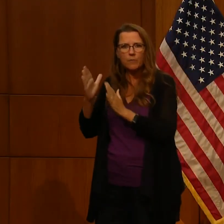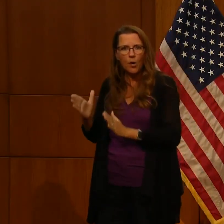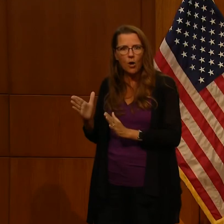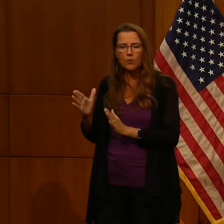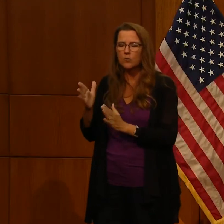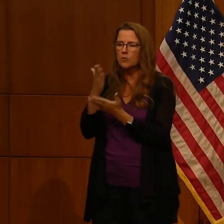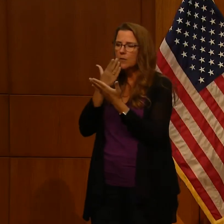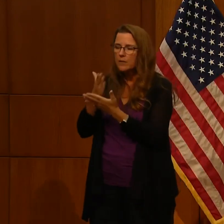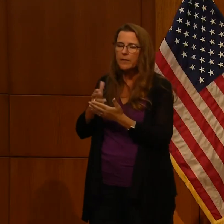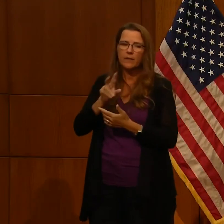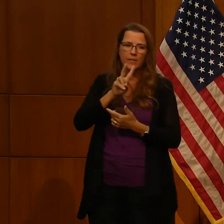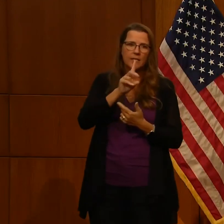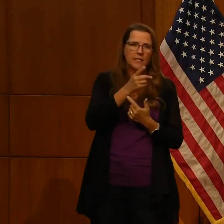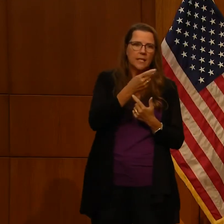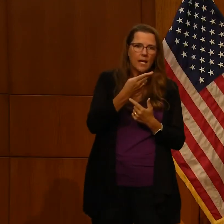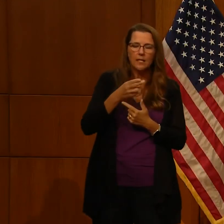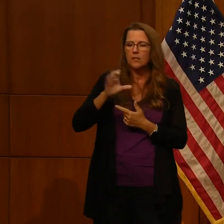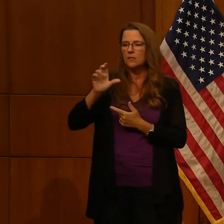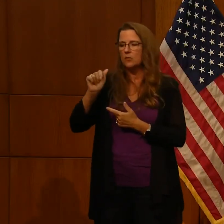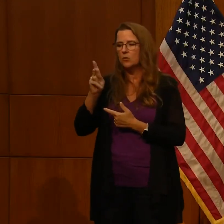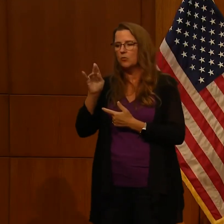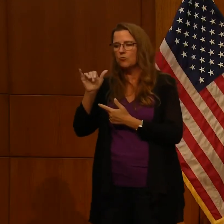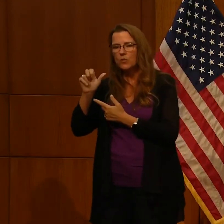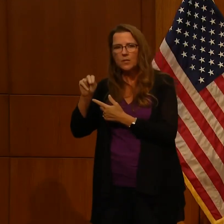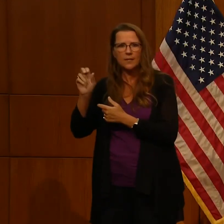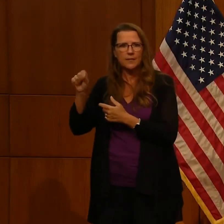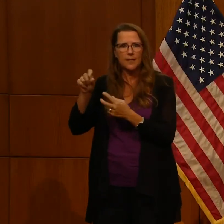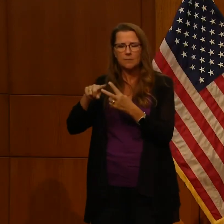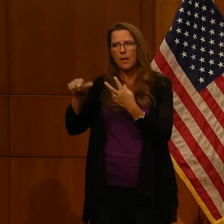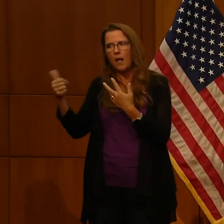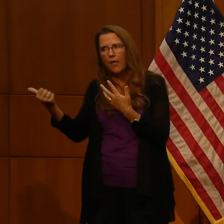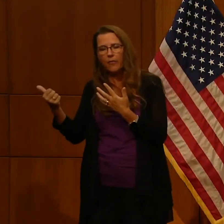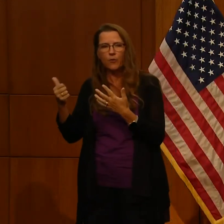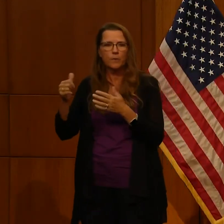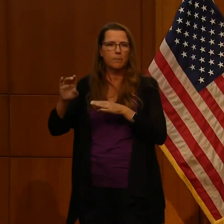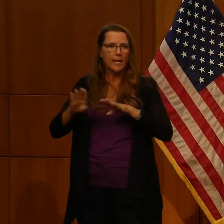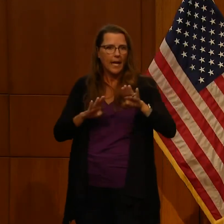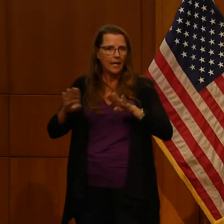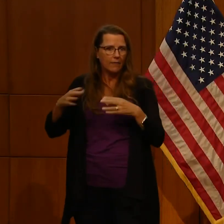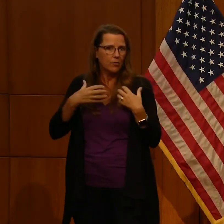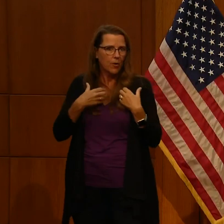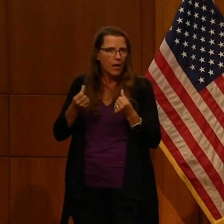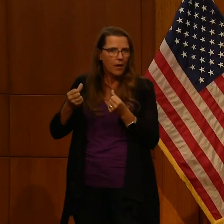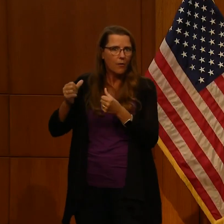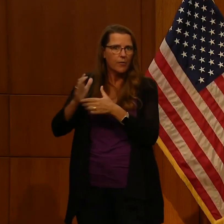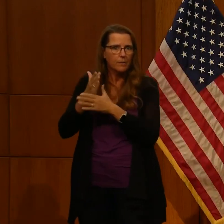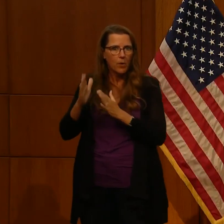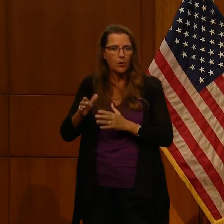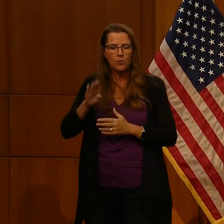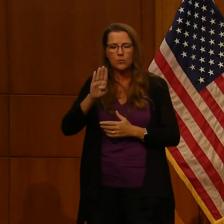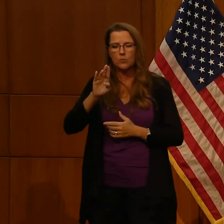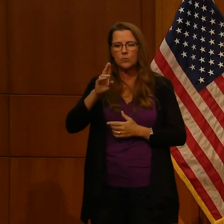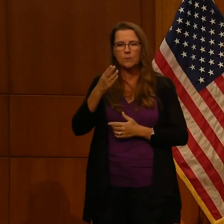GRATEFUL FOR THOSE COMMUNITY HEALTH PARTNERS. NOT JUST THE VDH AGE, NOT JUST BRILLIANT,